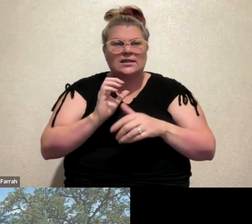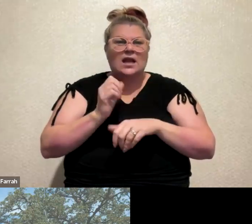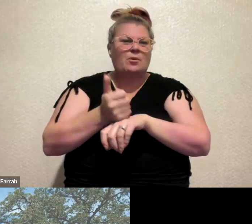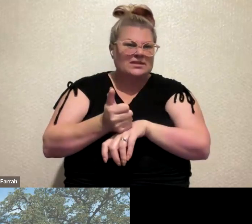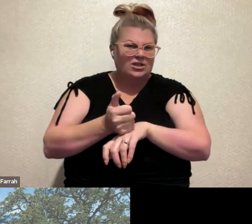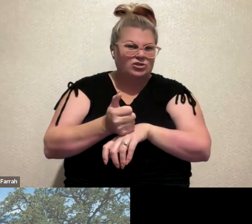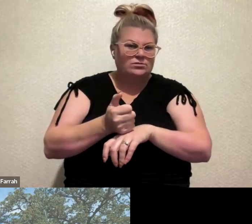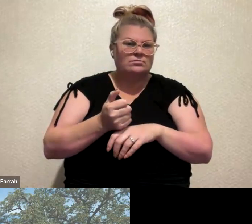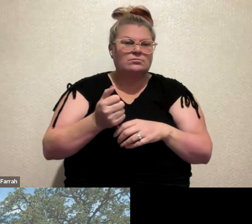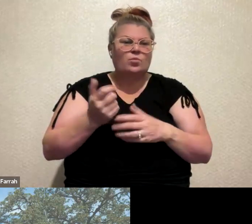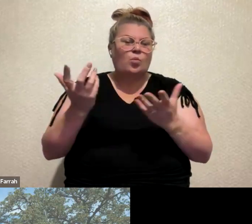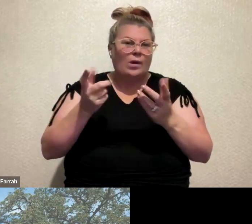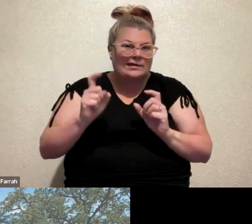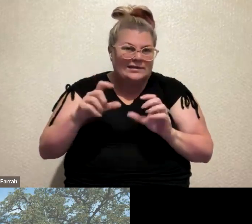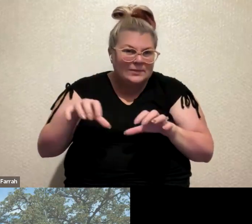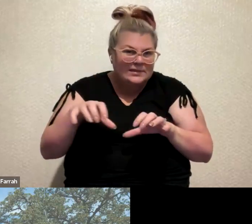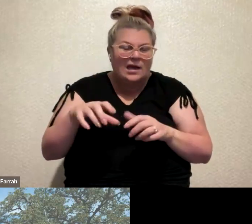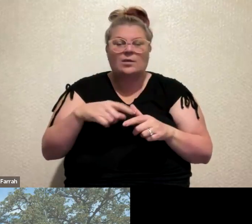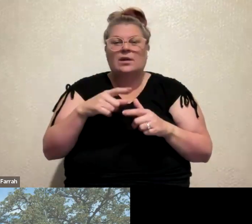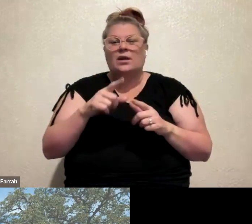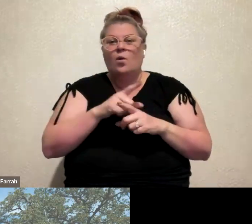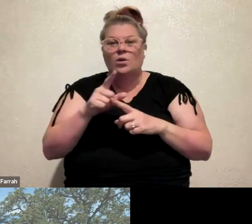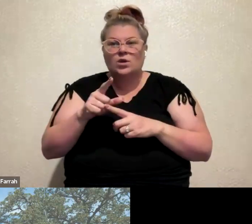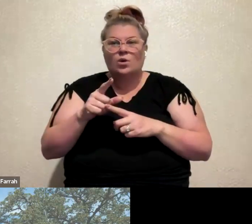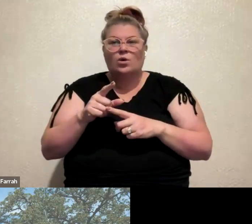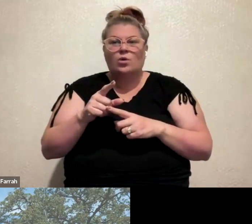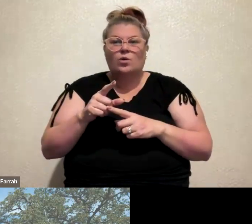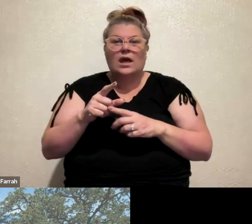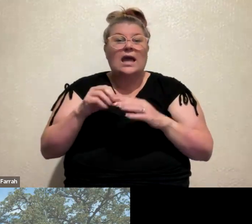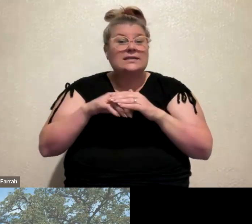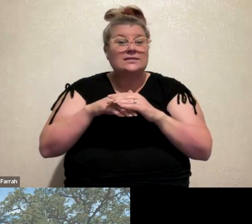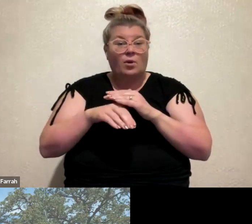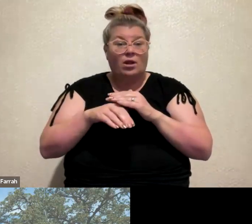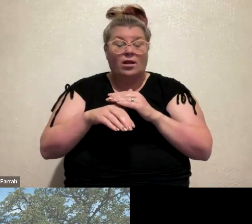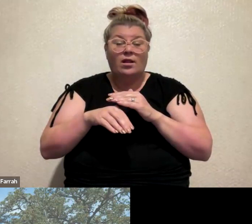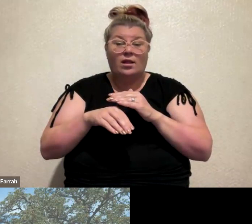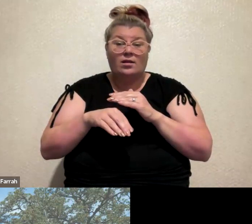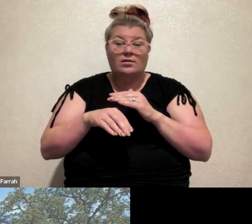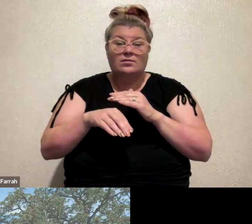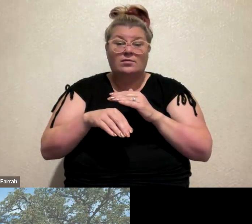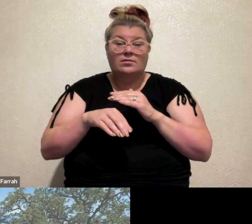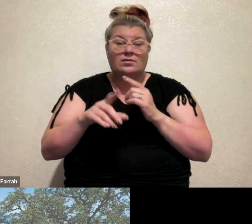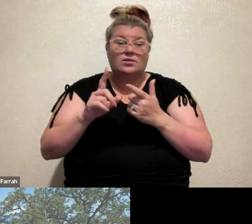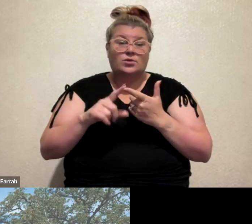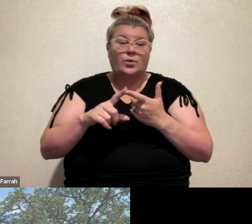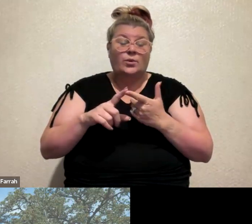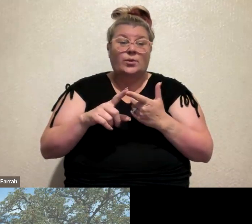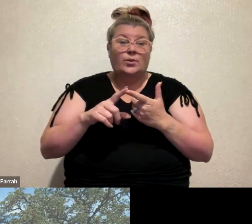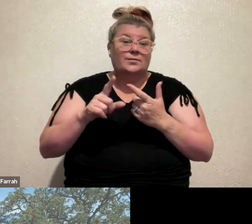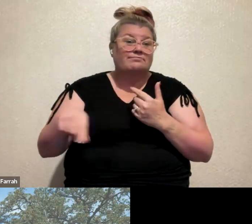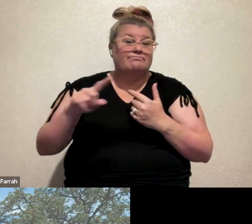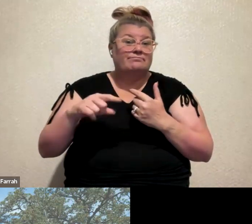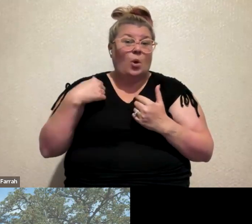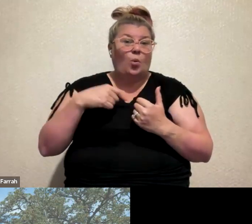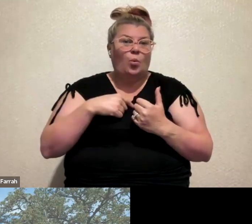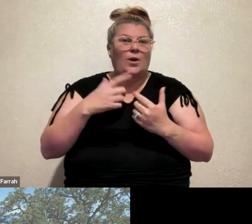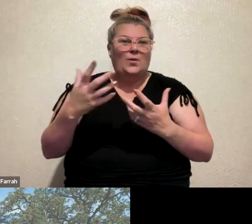what needs to be done, but is also a accessible to those who we are seeking to work with, to,